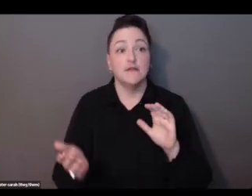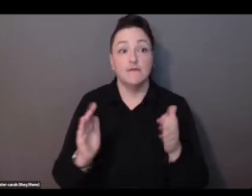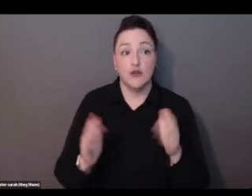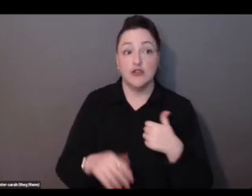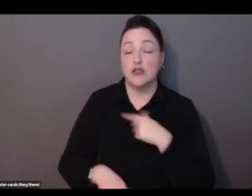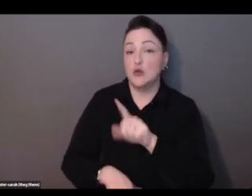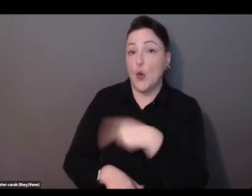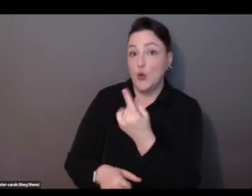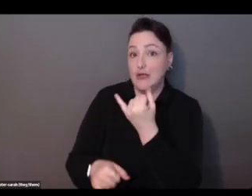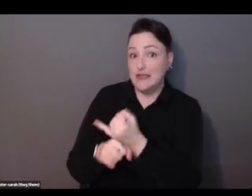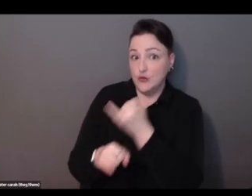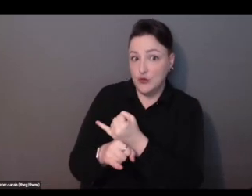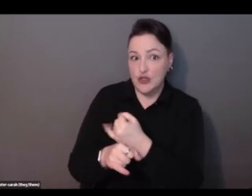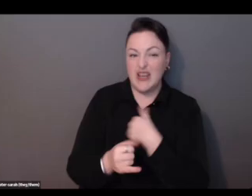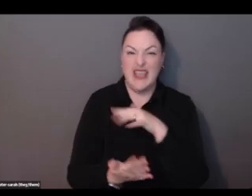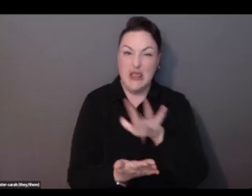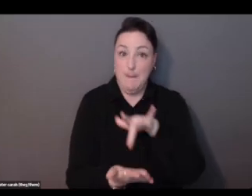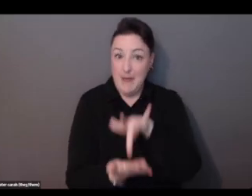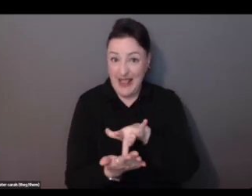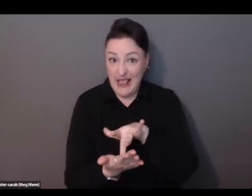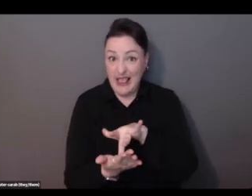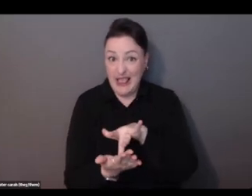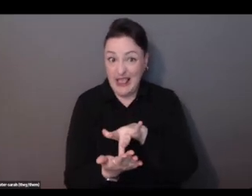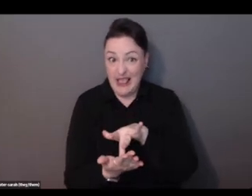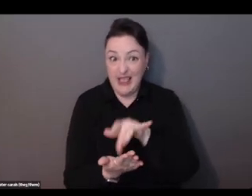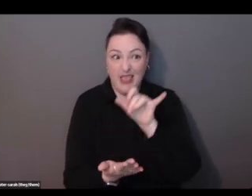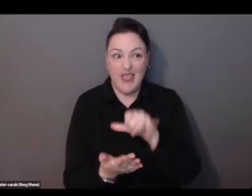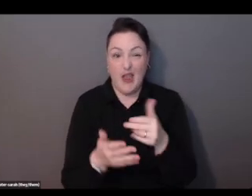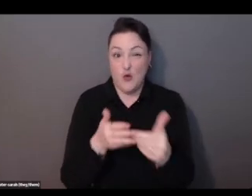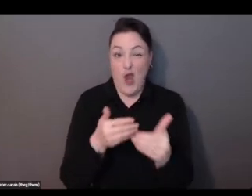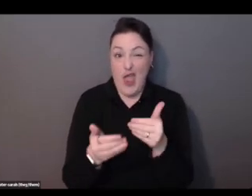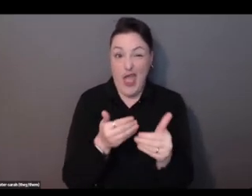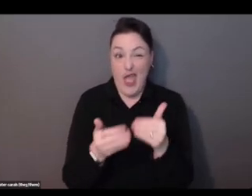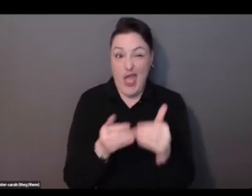the bar graphs are going to be those with both types of services.